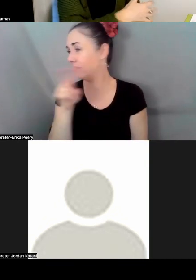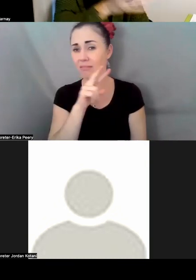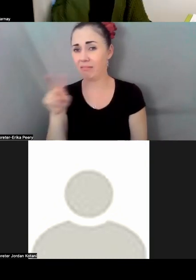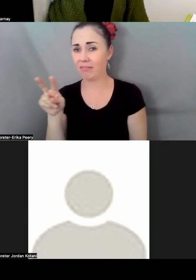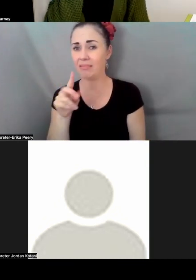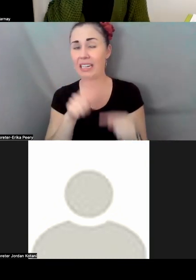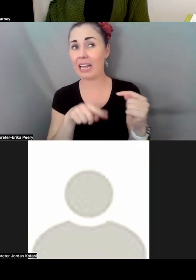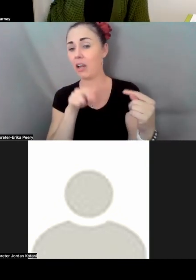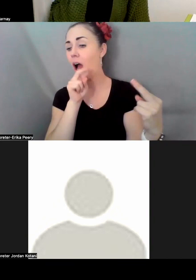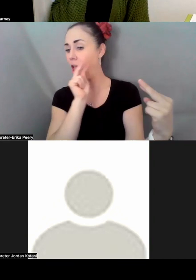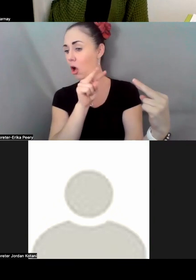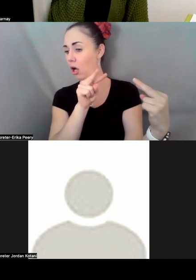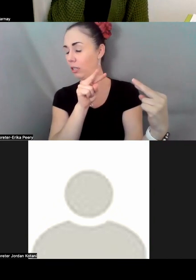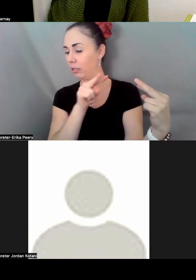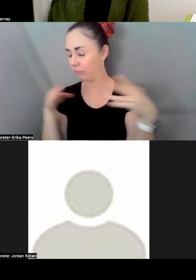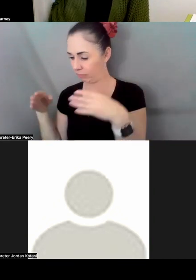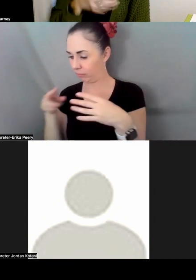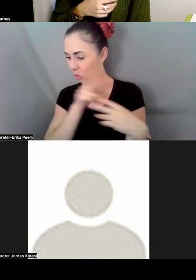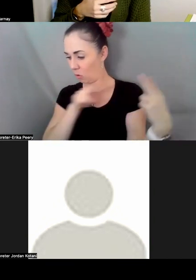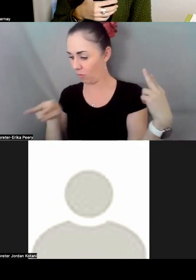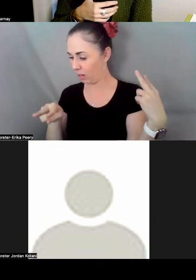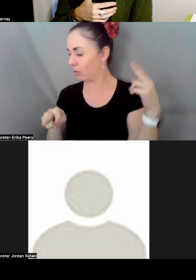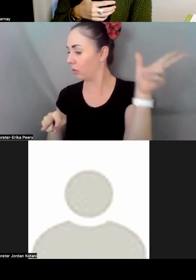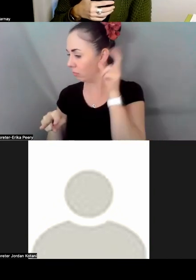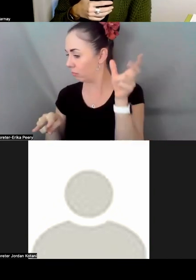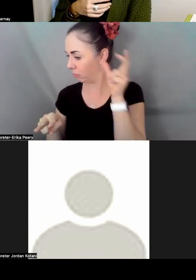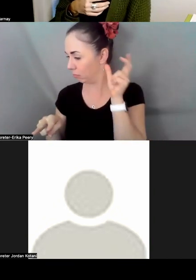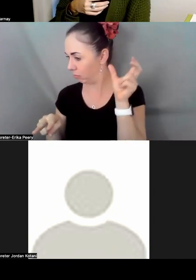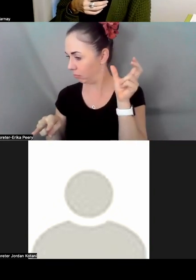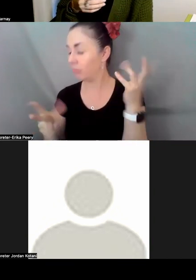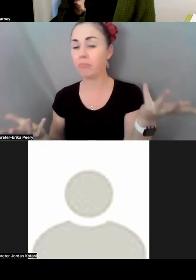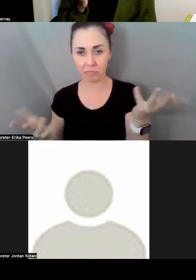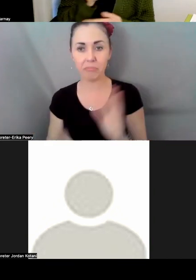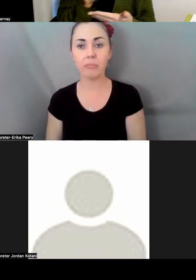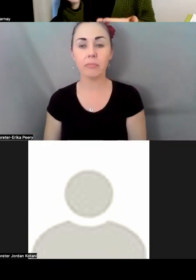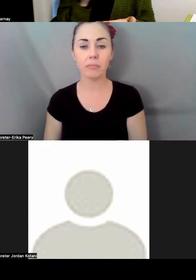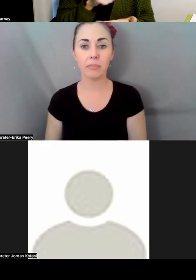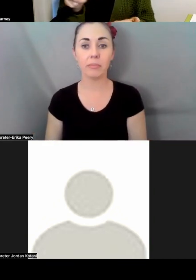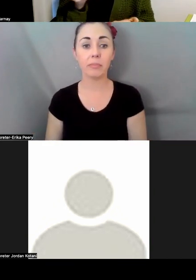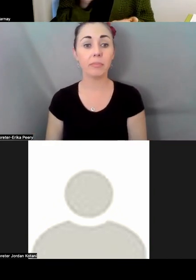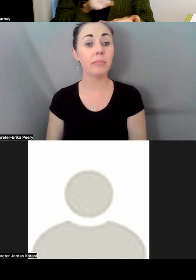to be able to focus on what you're saying and hearing you. We see kids that lose their place